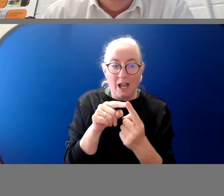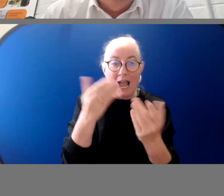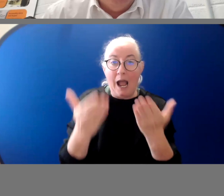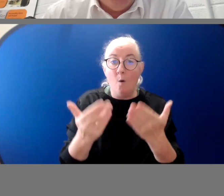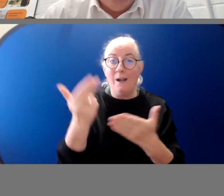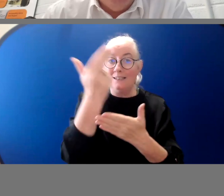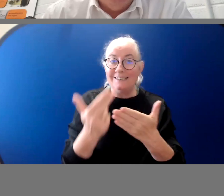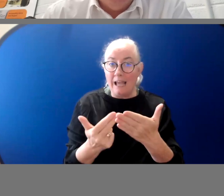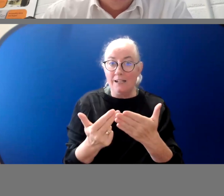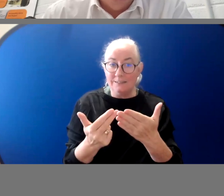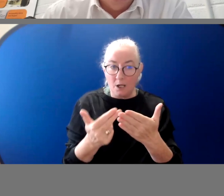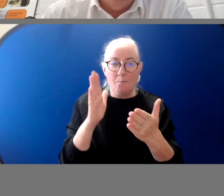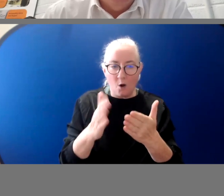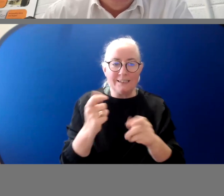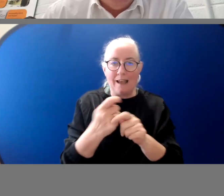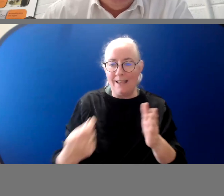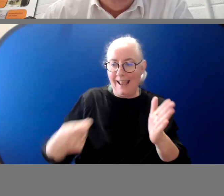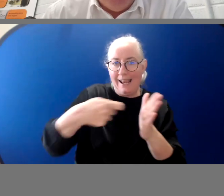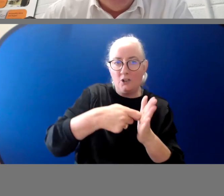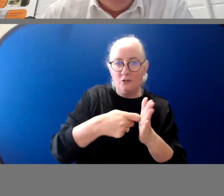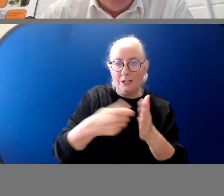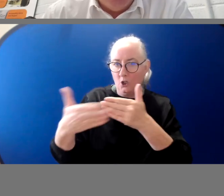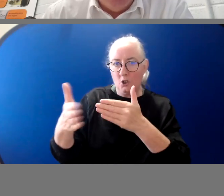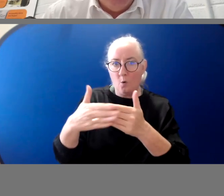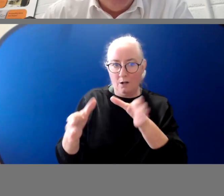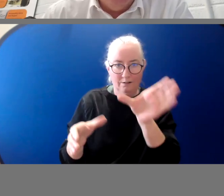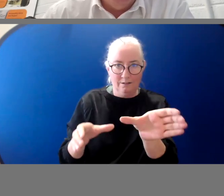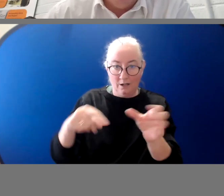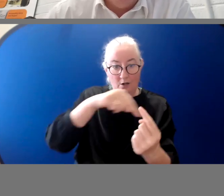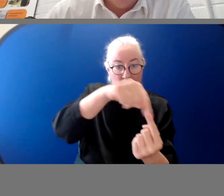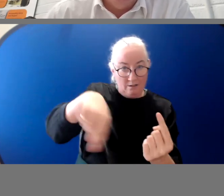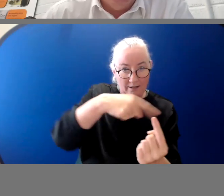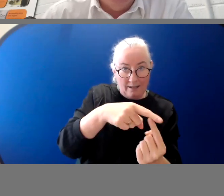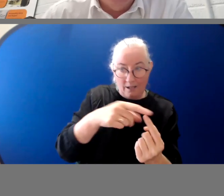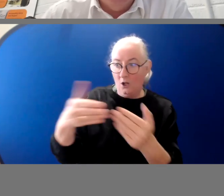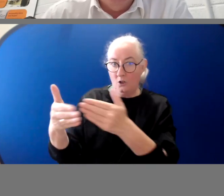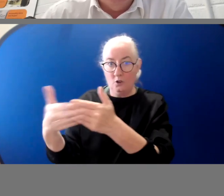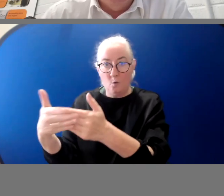we must provide a complimentary accessible door and I suppose one thing that we find on on site